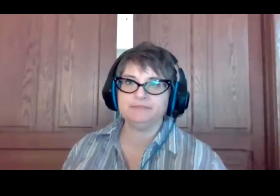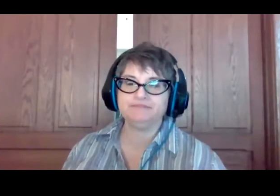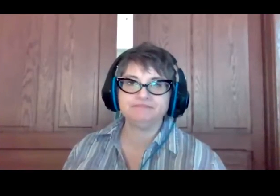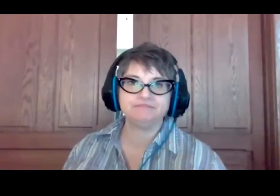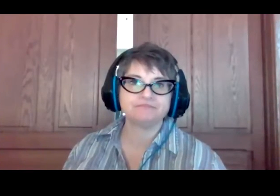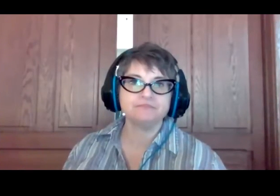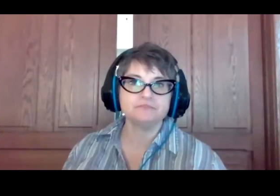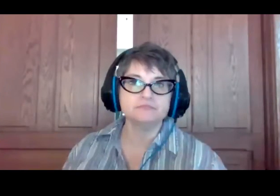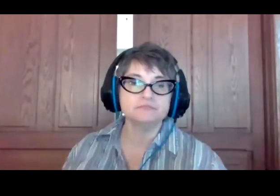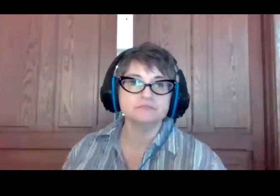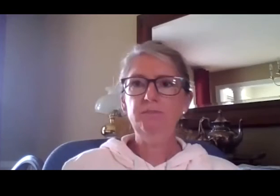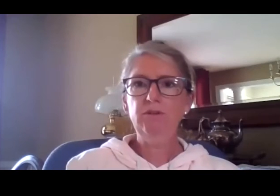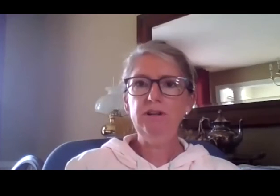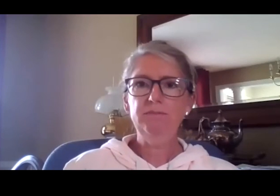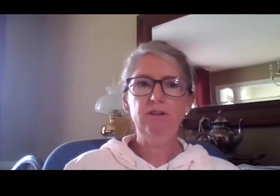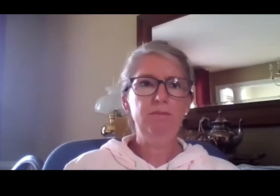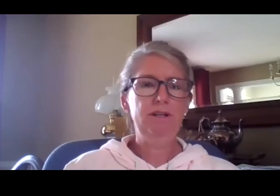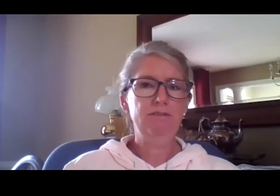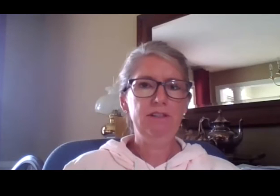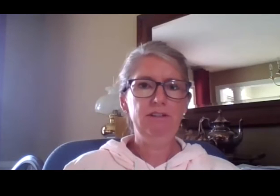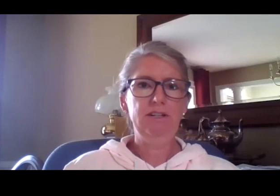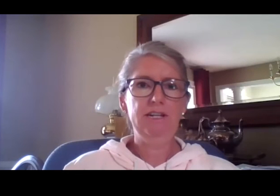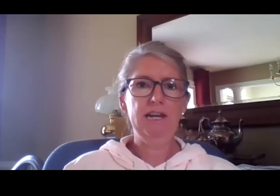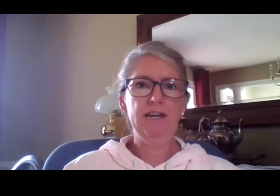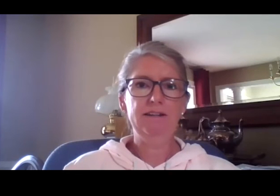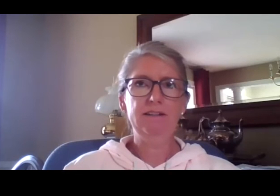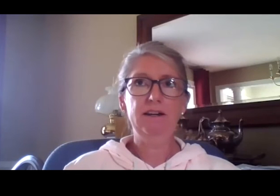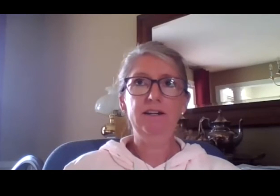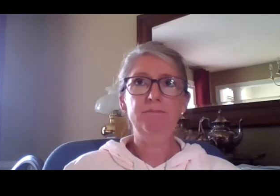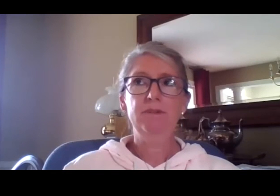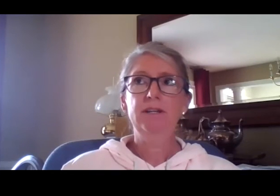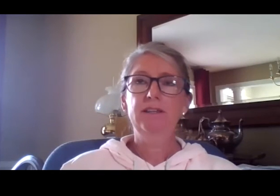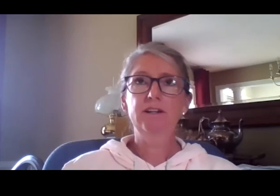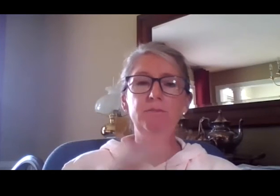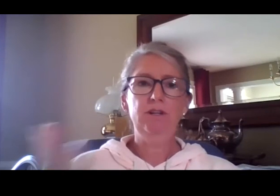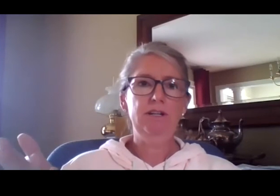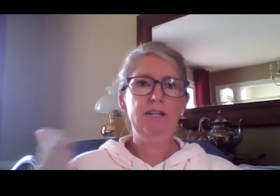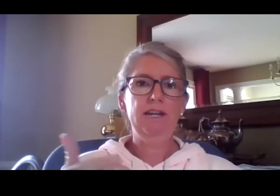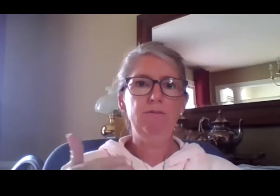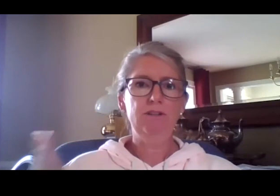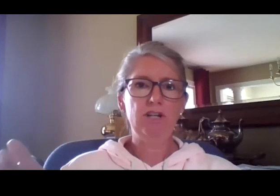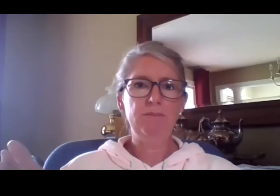JENNIFER McDONOUGH: Supported employment is looking at the community and what jobs